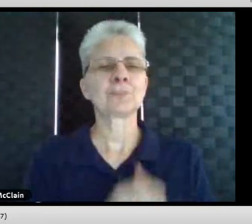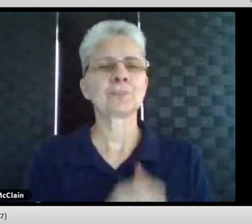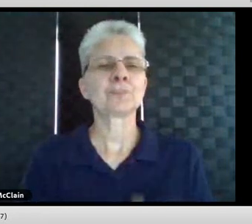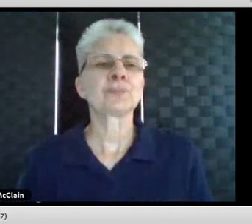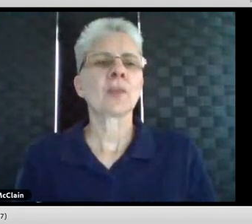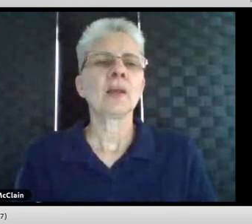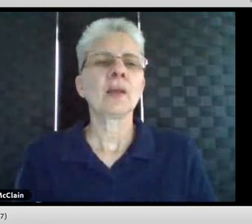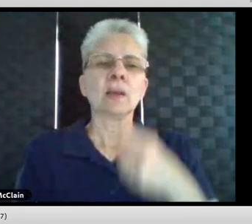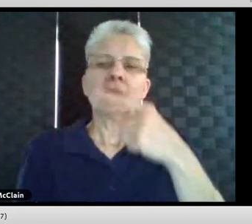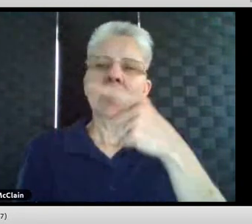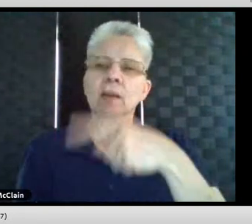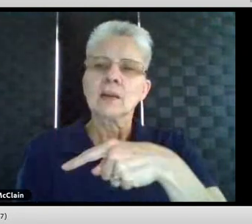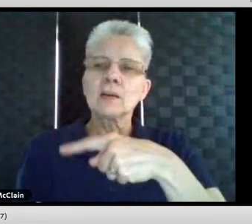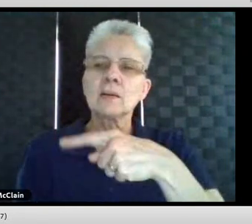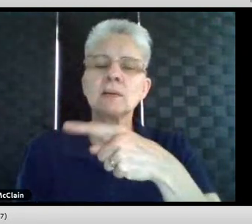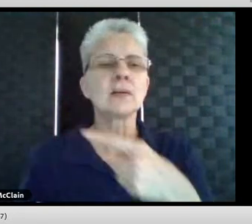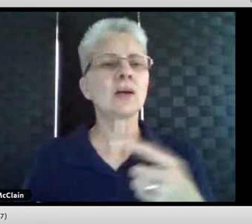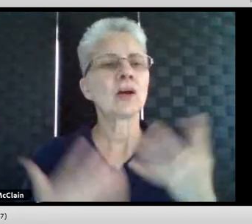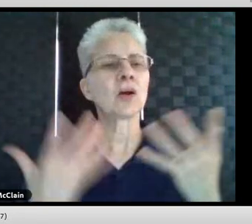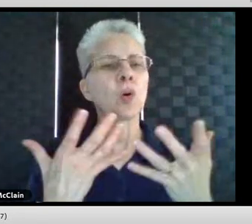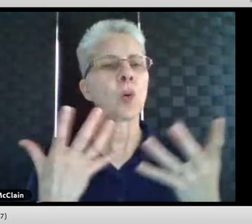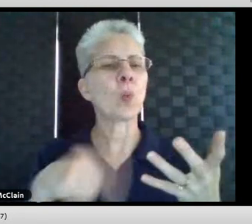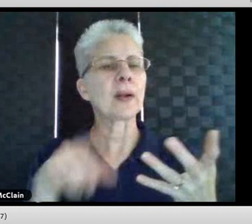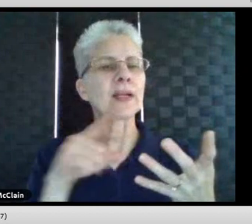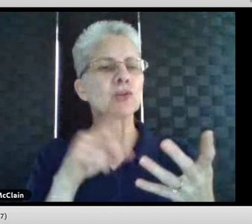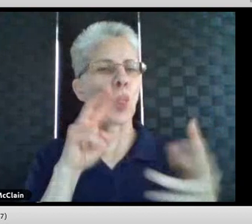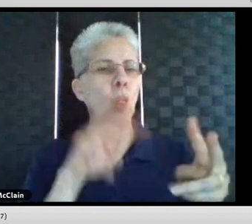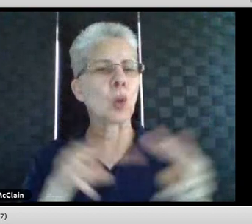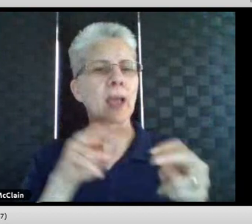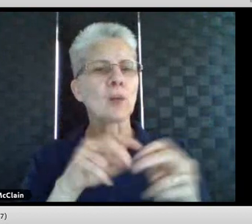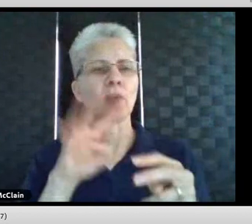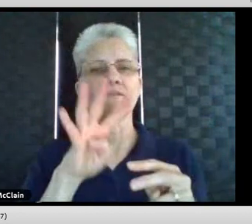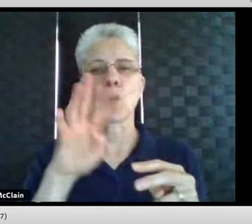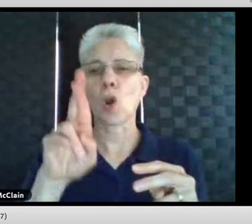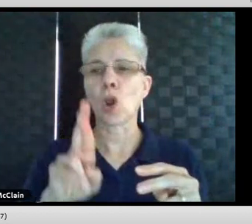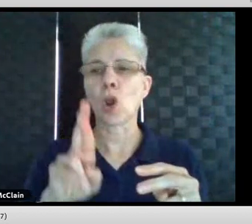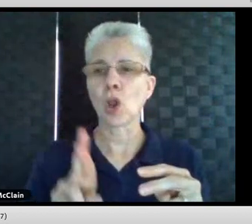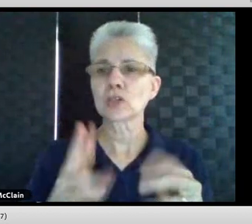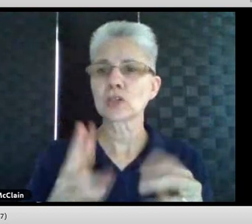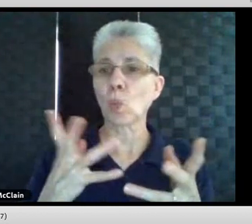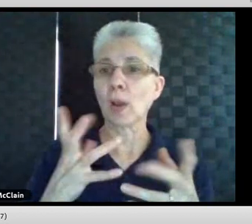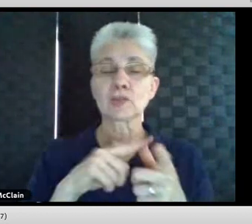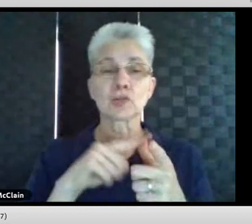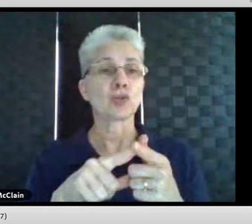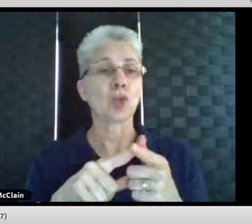Next up is, "What did you look at with the four Rs?" And so, you know,